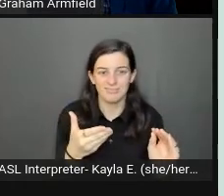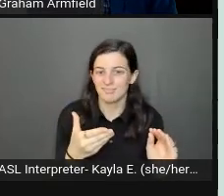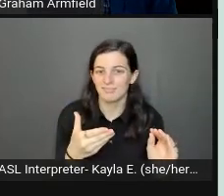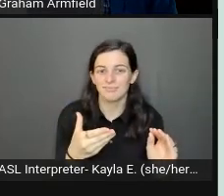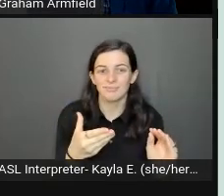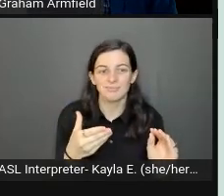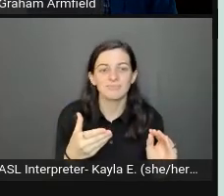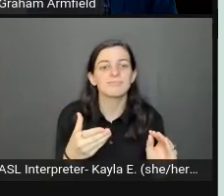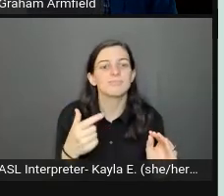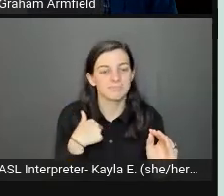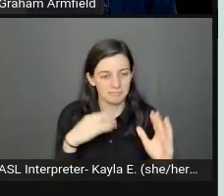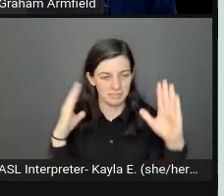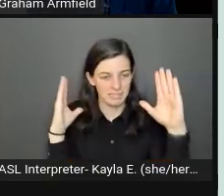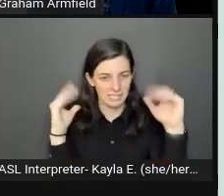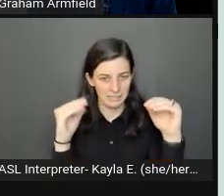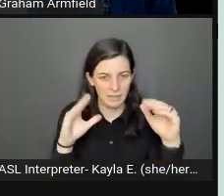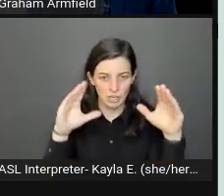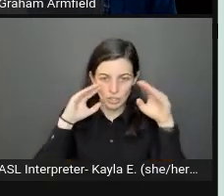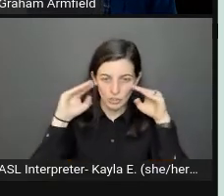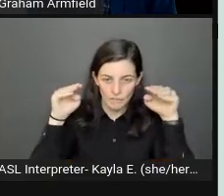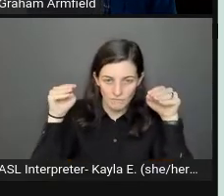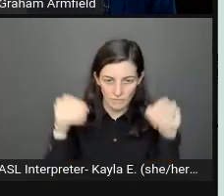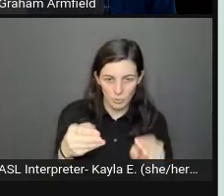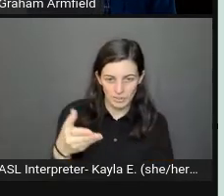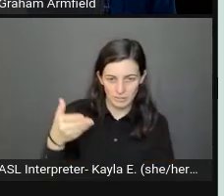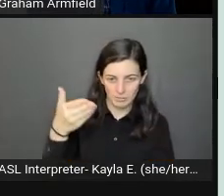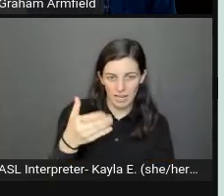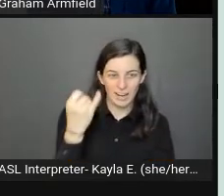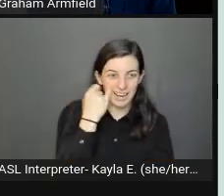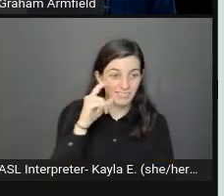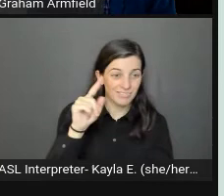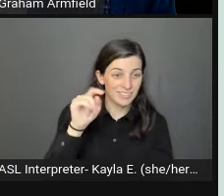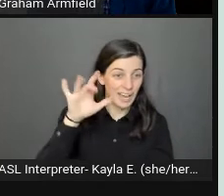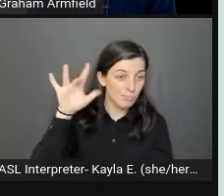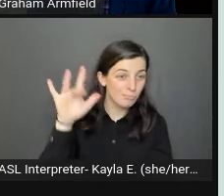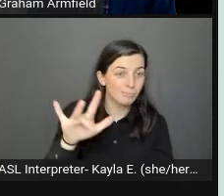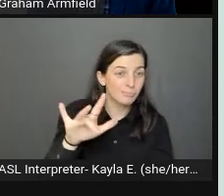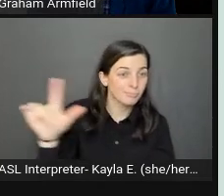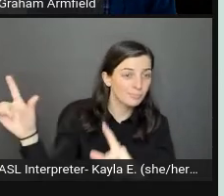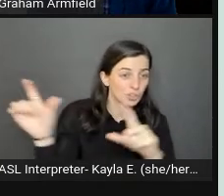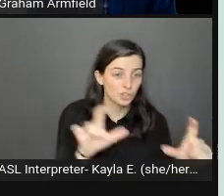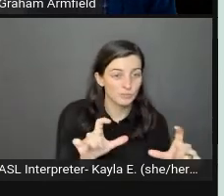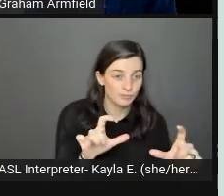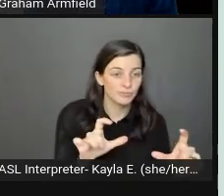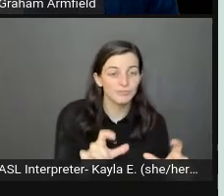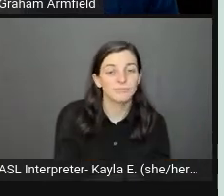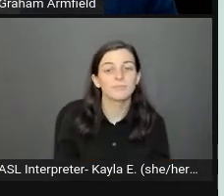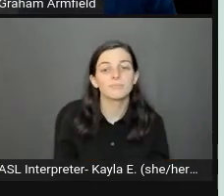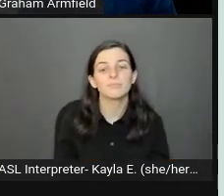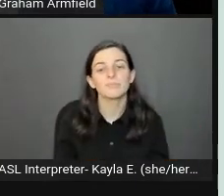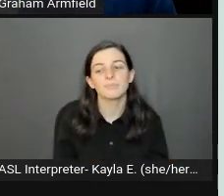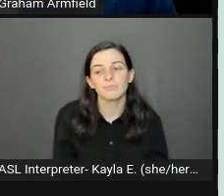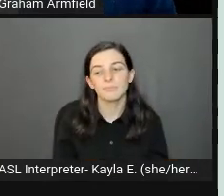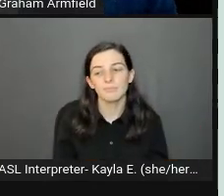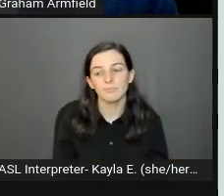I would expect focus to end up here when I press the tab key. Now, focus does end up on that image,